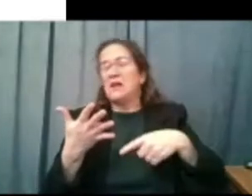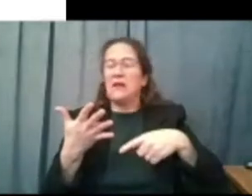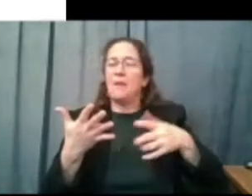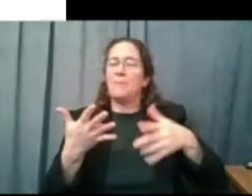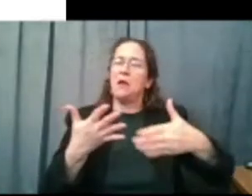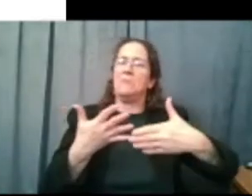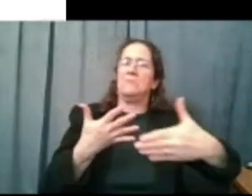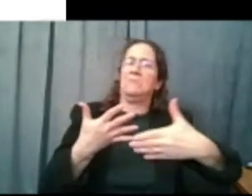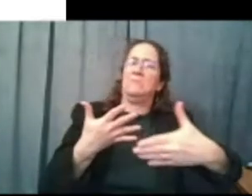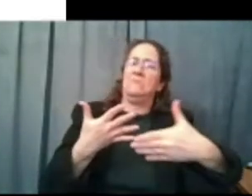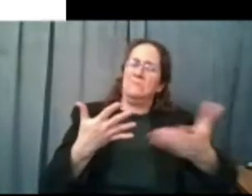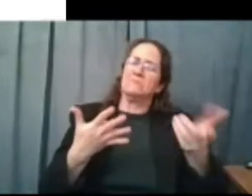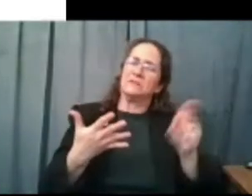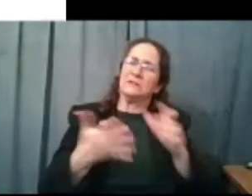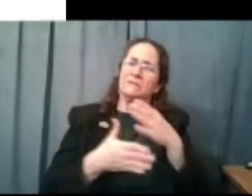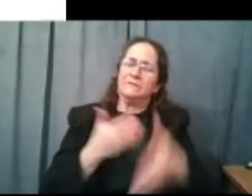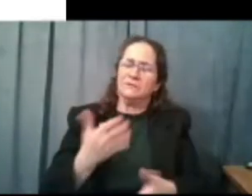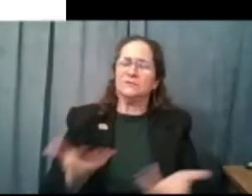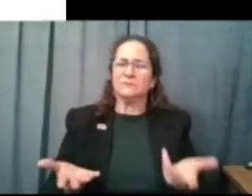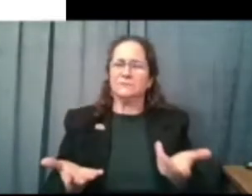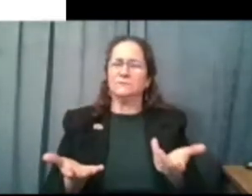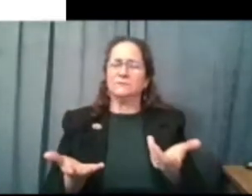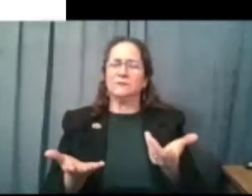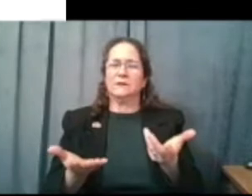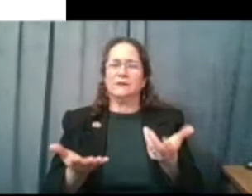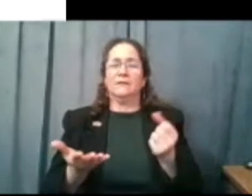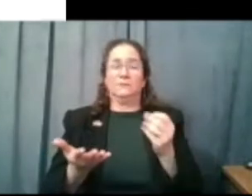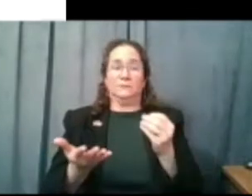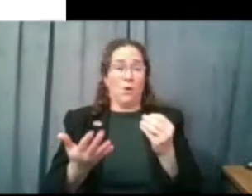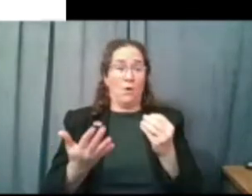So it would be difficult for me to function